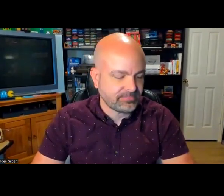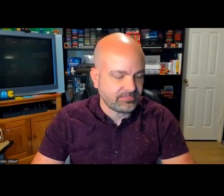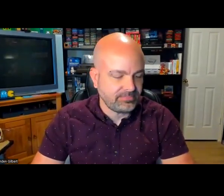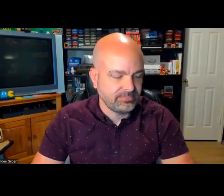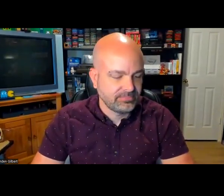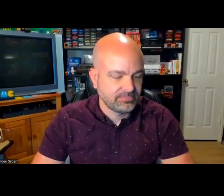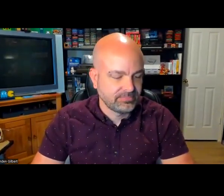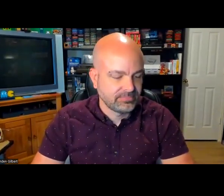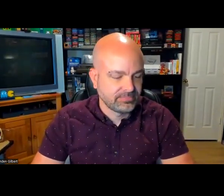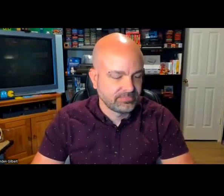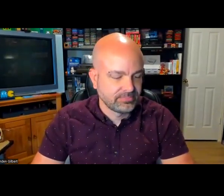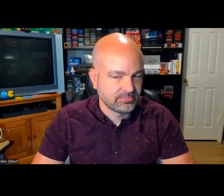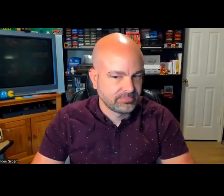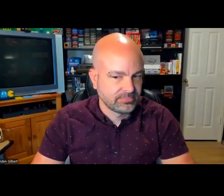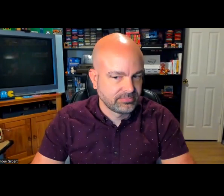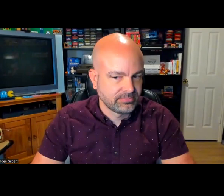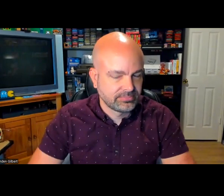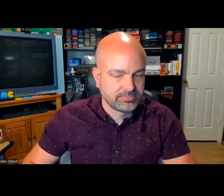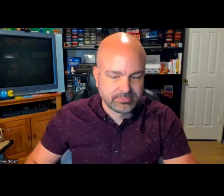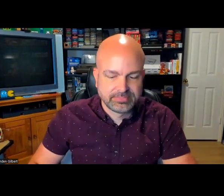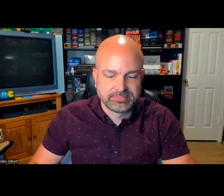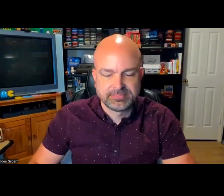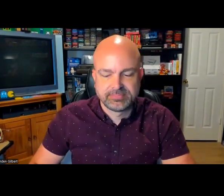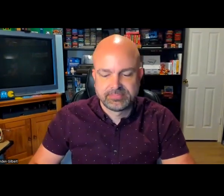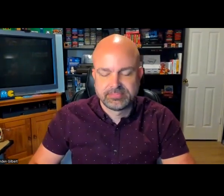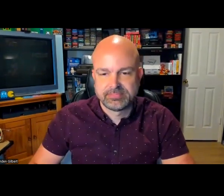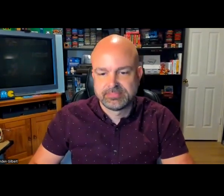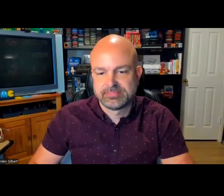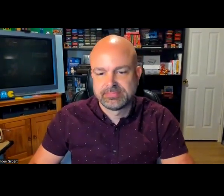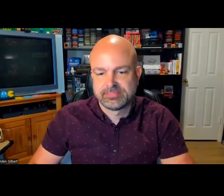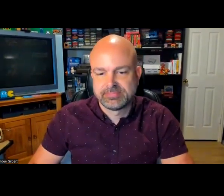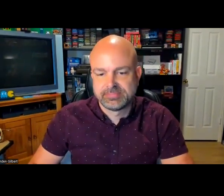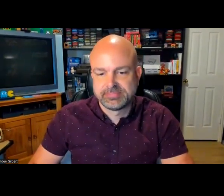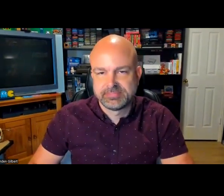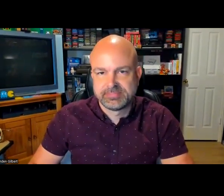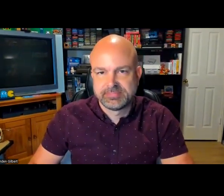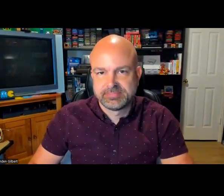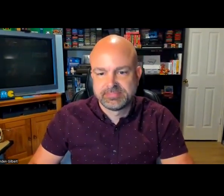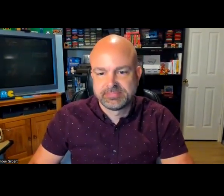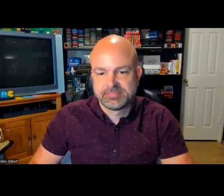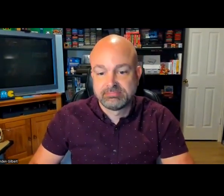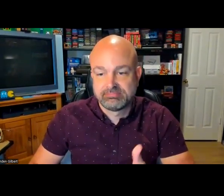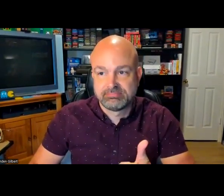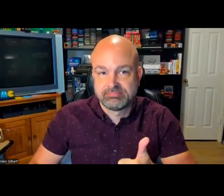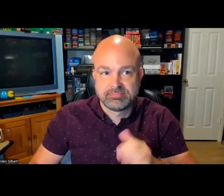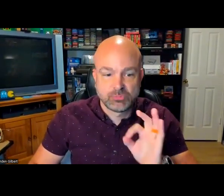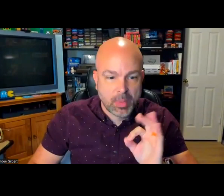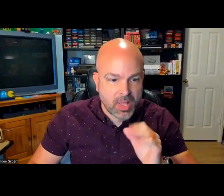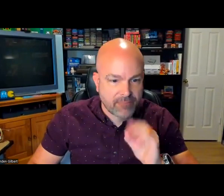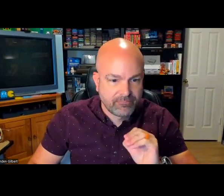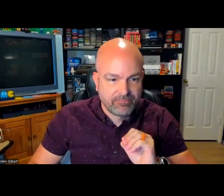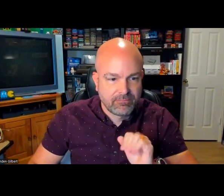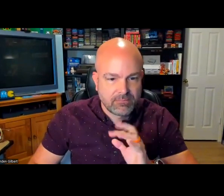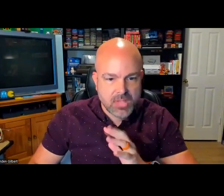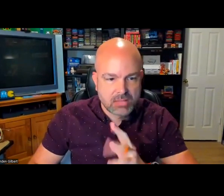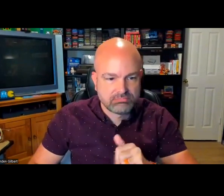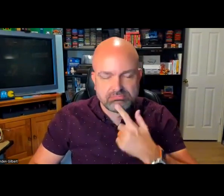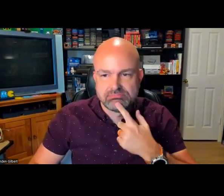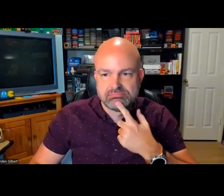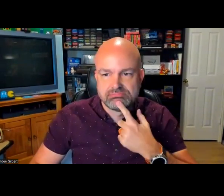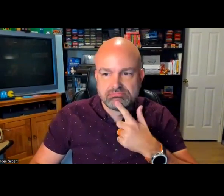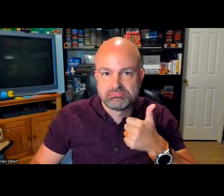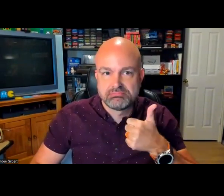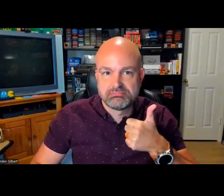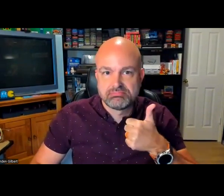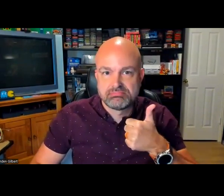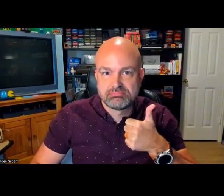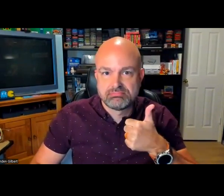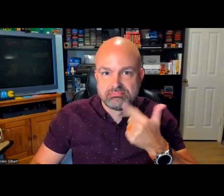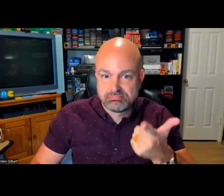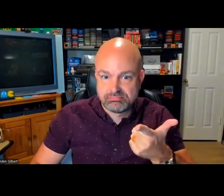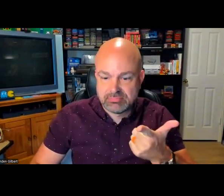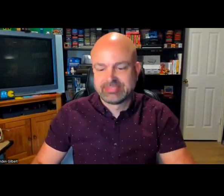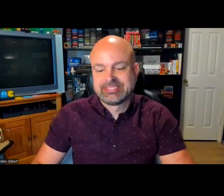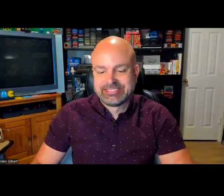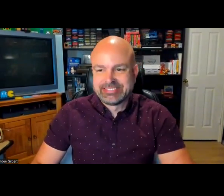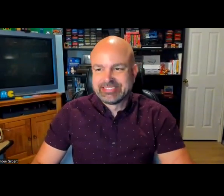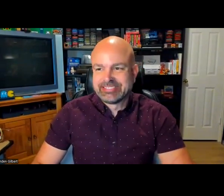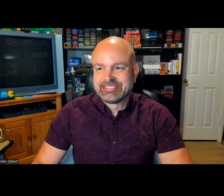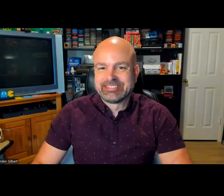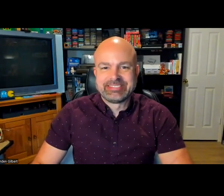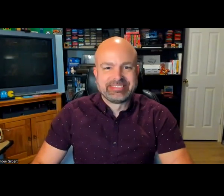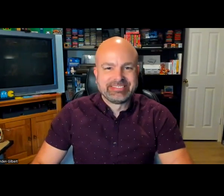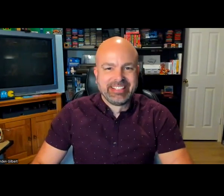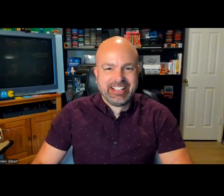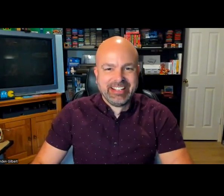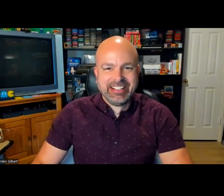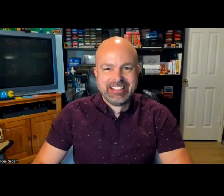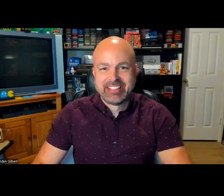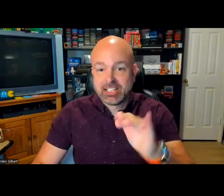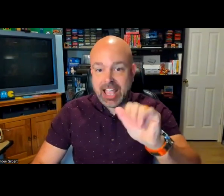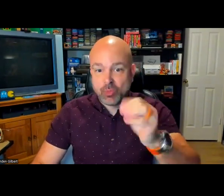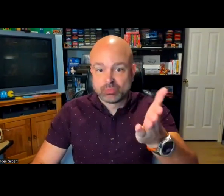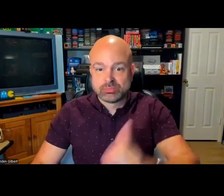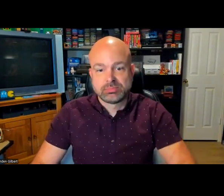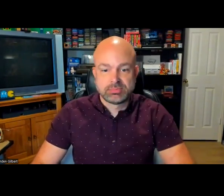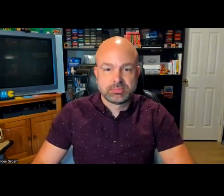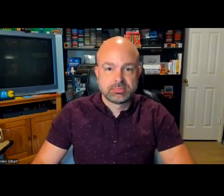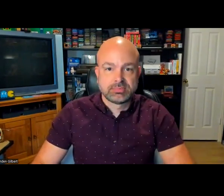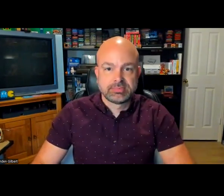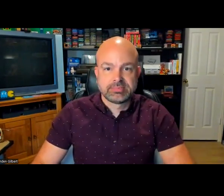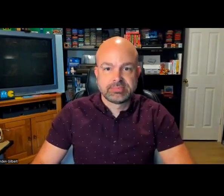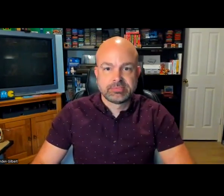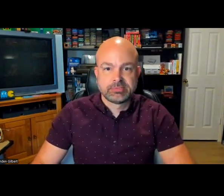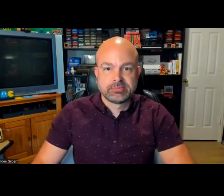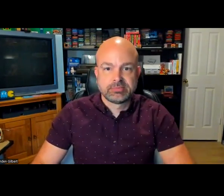you. Okay. Are we going back to Peirce or Yao to introduce